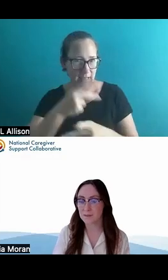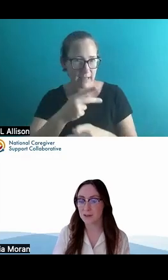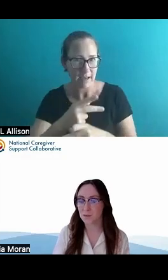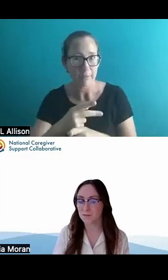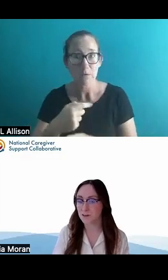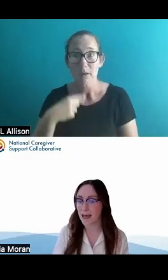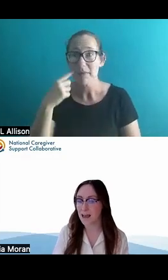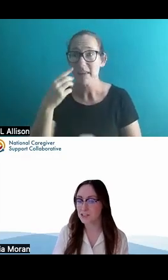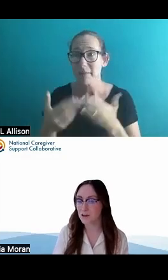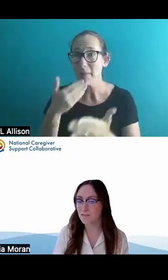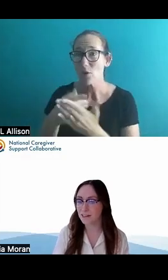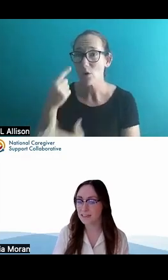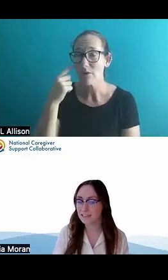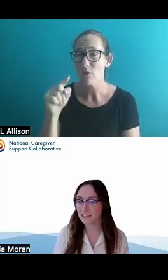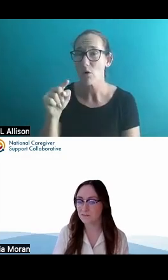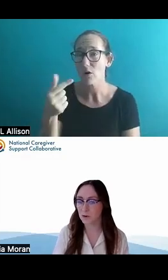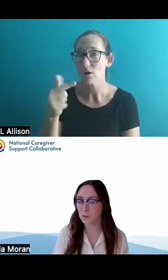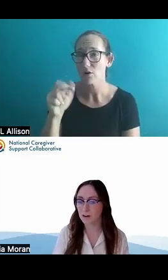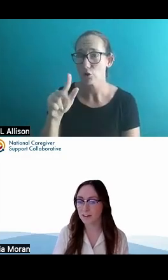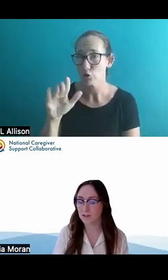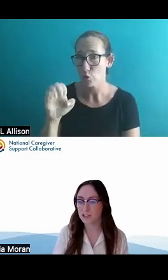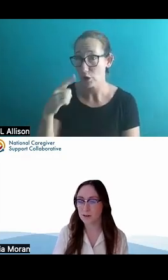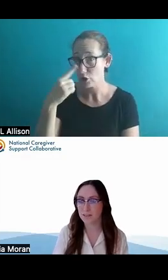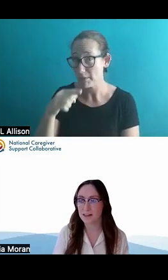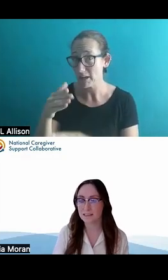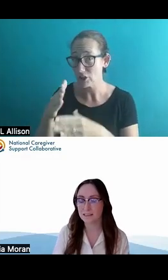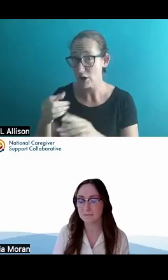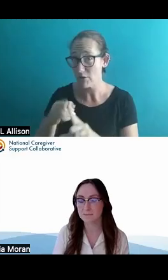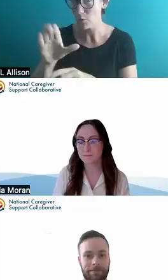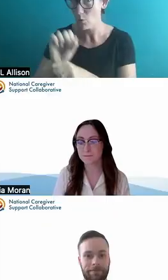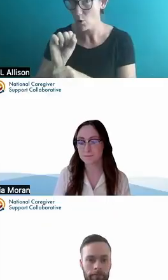might be a good one for NAC. Do you have any insight from your work that you can share with us?